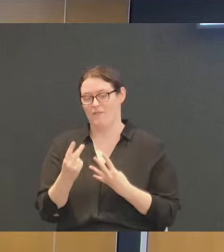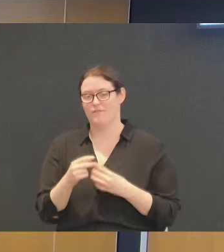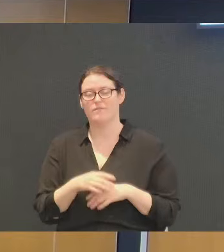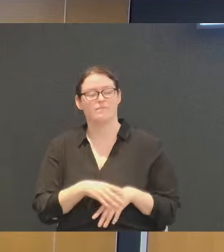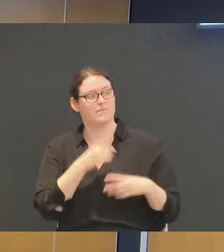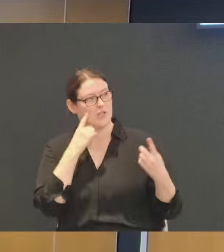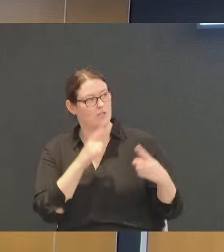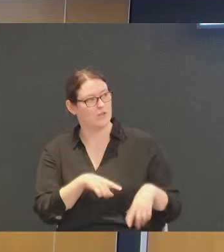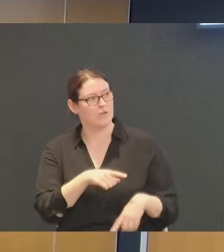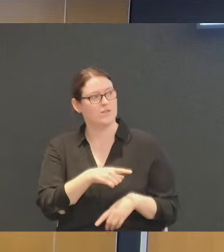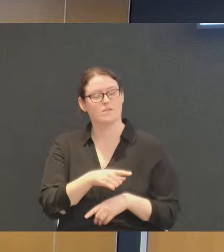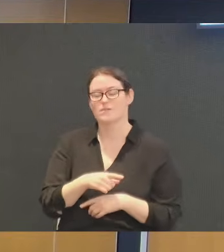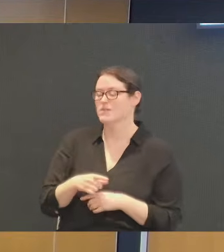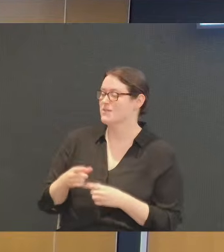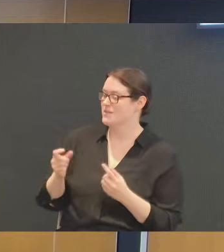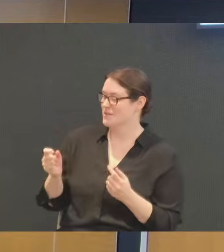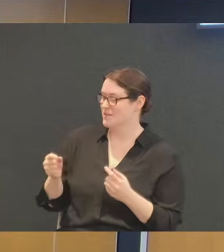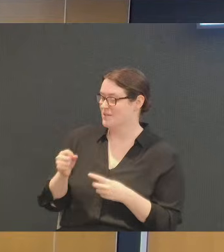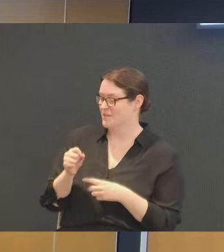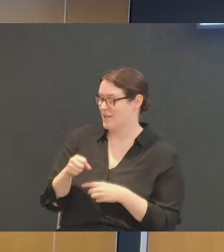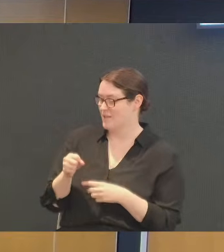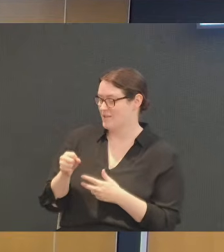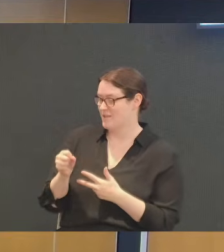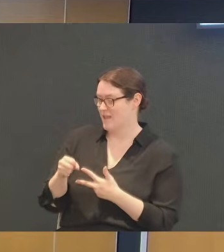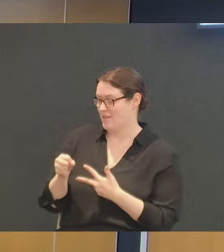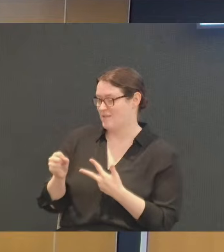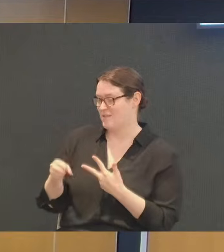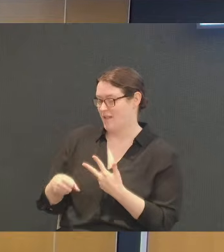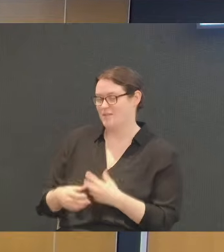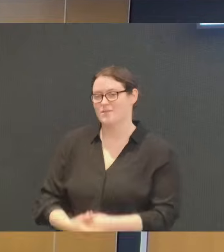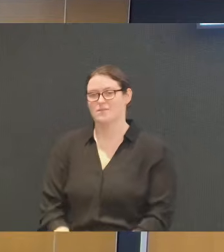Commissioner Summerow Dumas. Yes. Commissioner Reece? Yes. Commissioner Driehaus? Yes. Thank